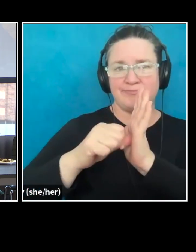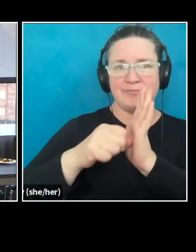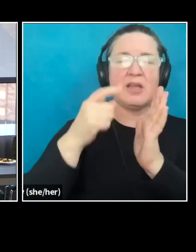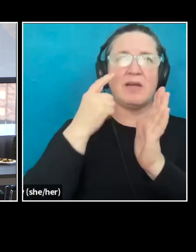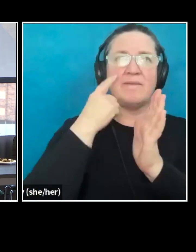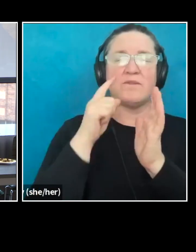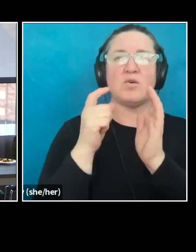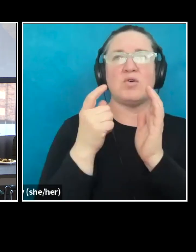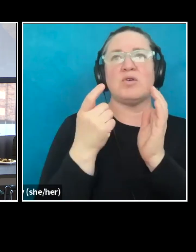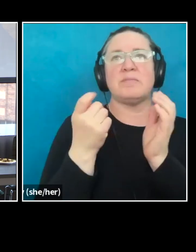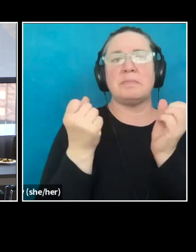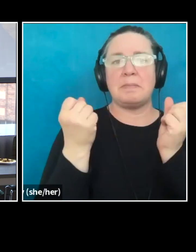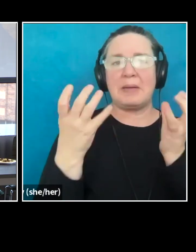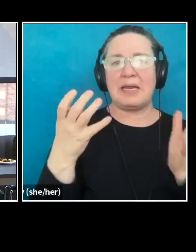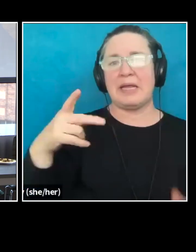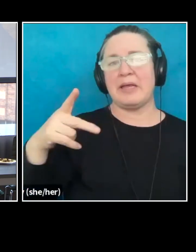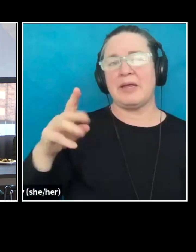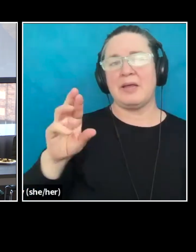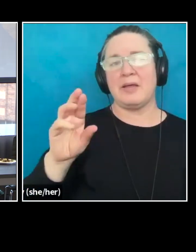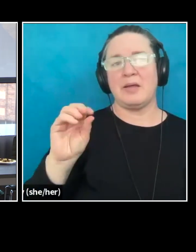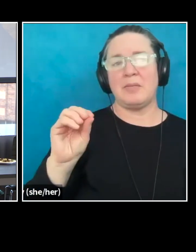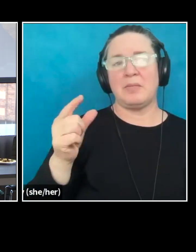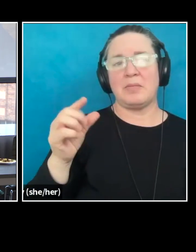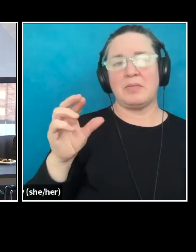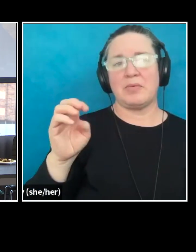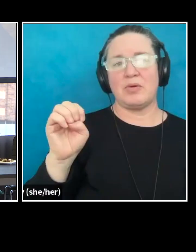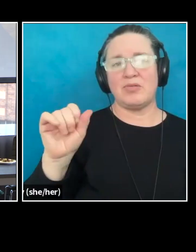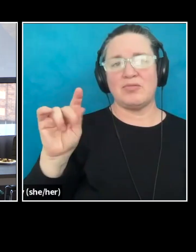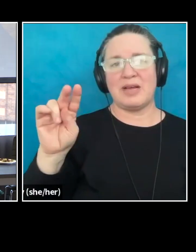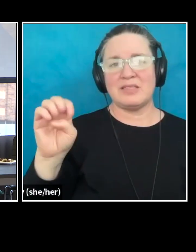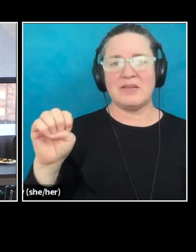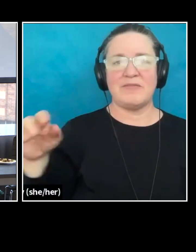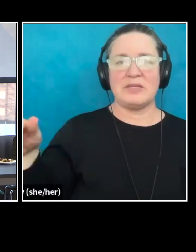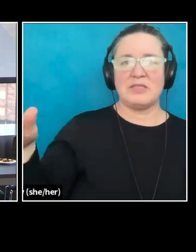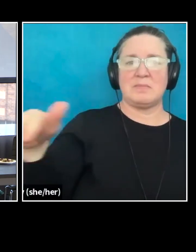spaces talking about transportation access like the war on cars book Sarah Goodyear talks about